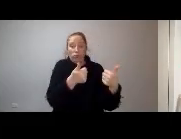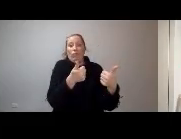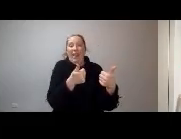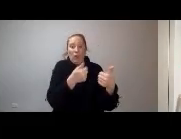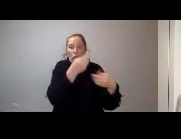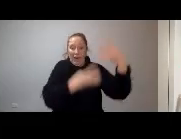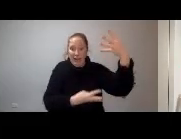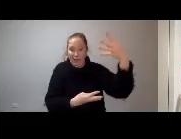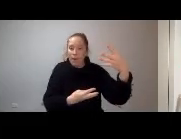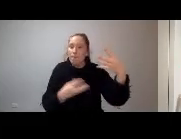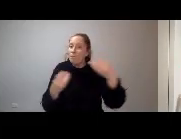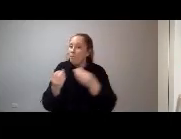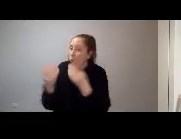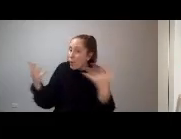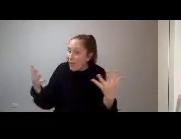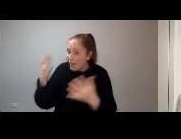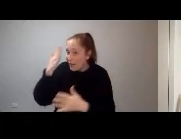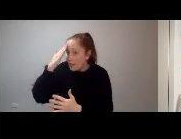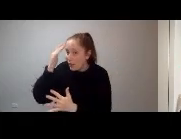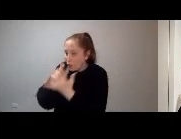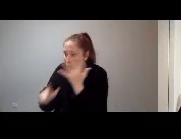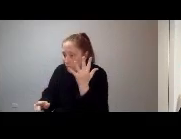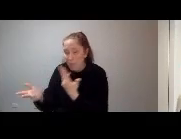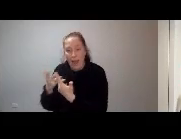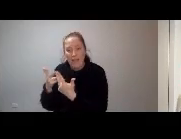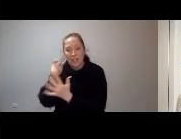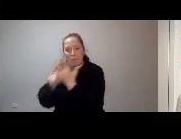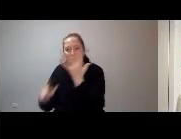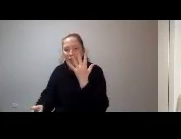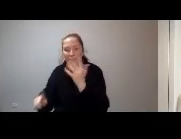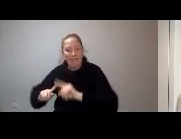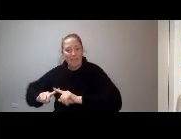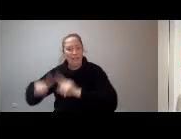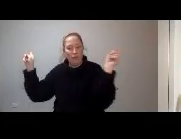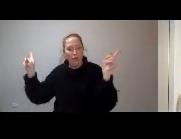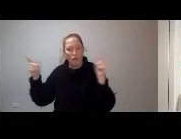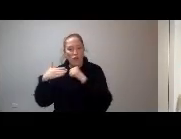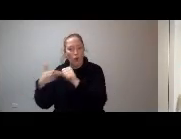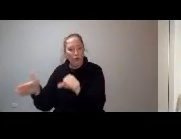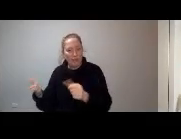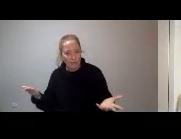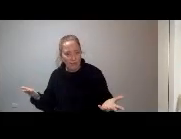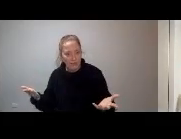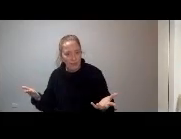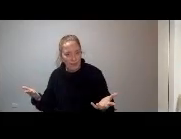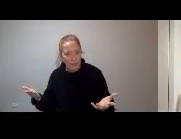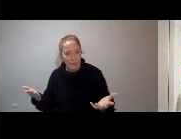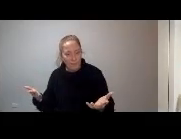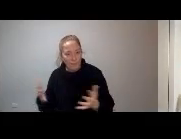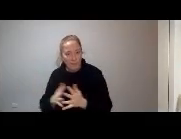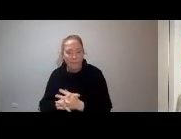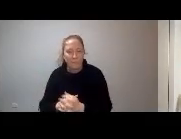So, you have to select evidence-based practice that is relevant to the people with disabilities that are being supported.